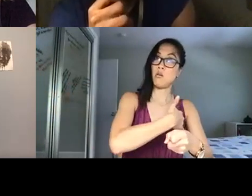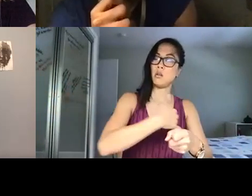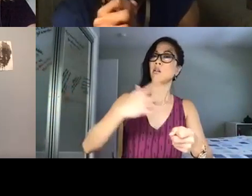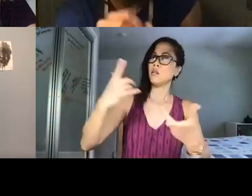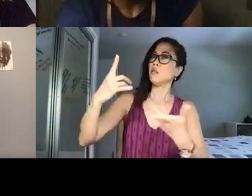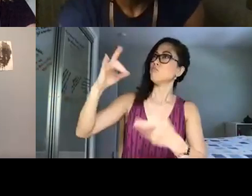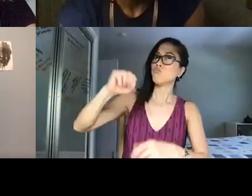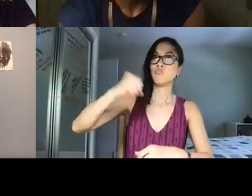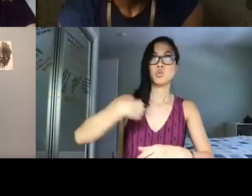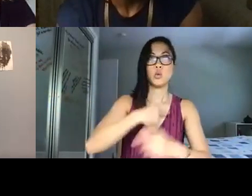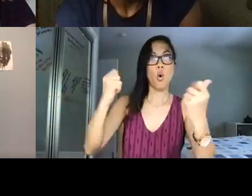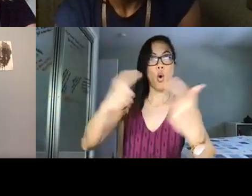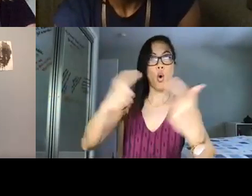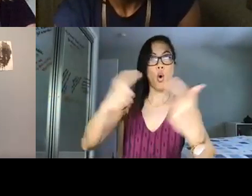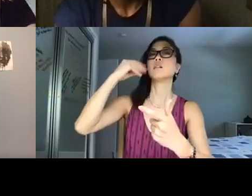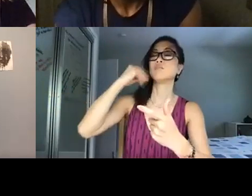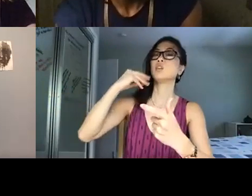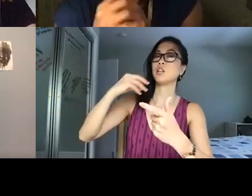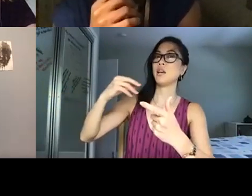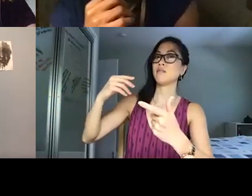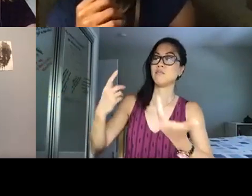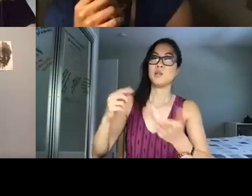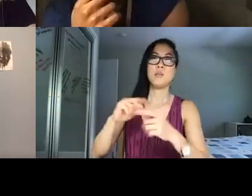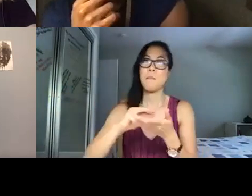Thank you. And I think that's one of the reasons why I brought